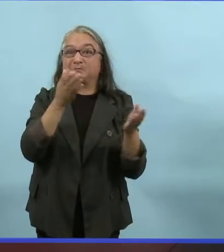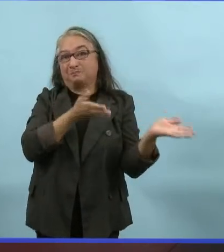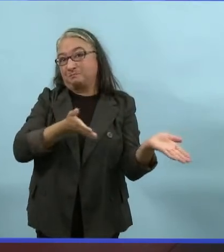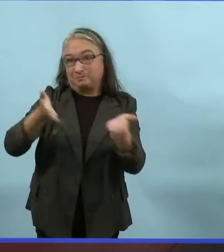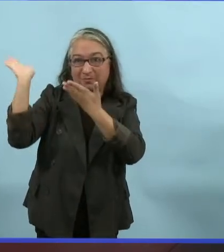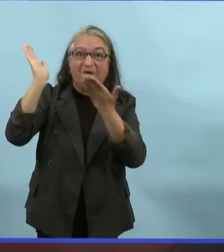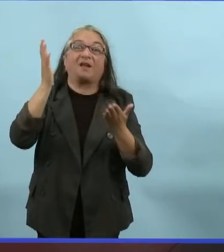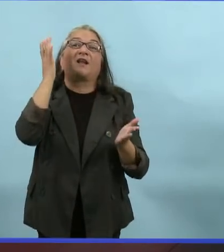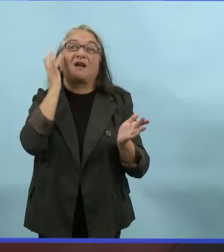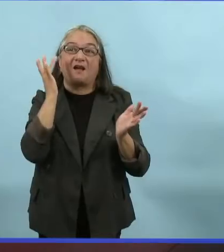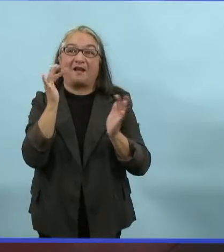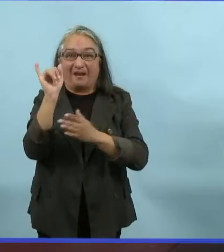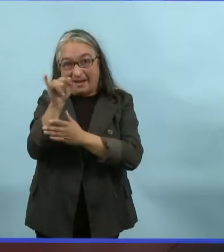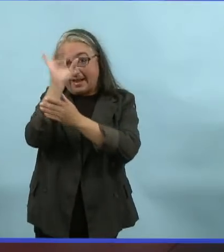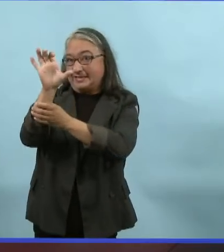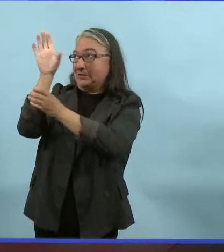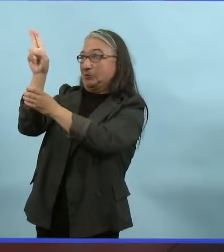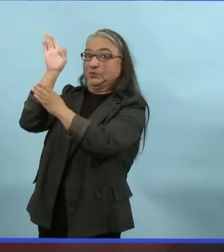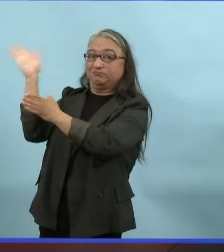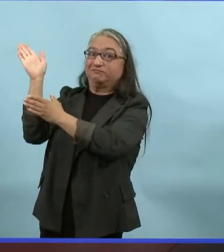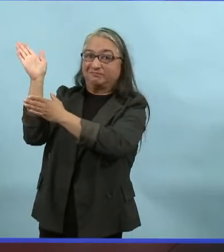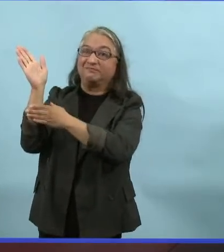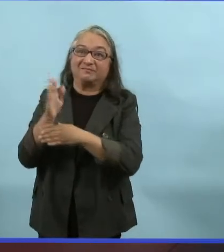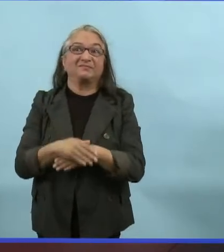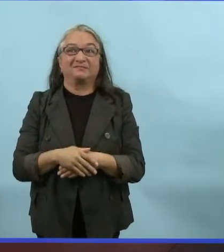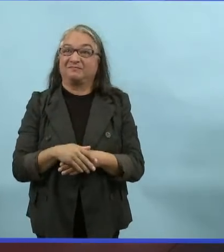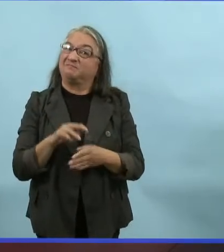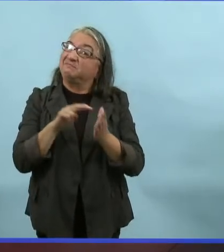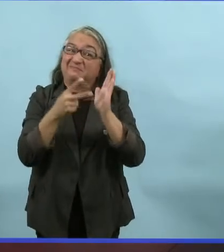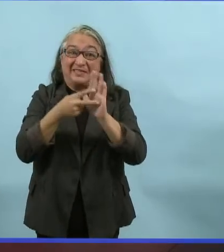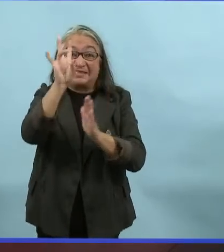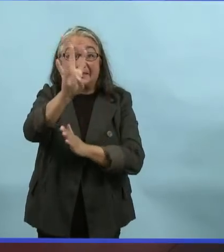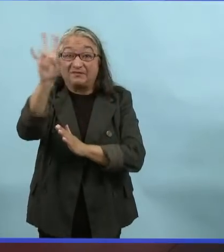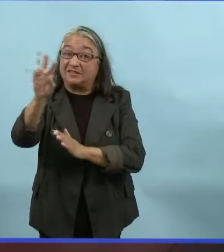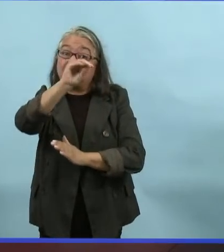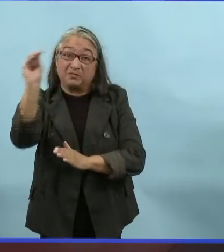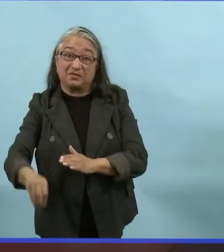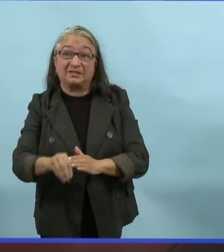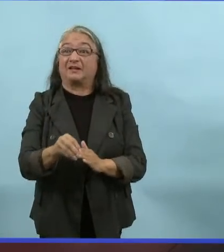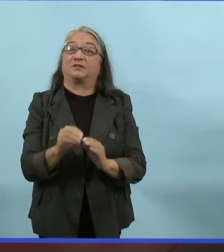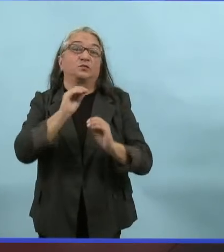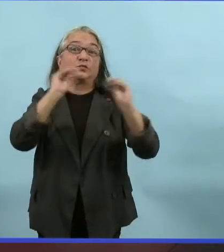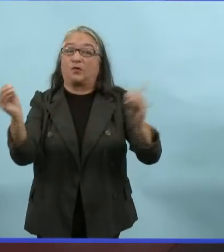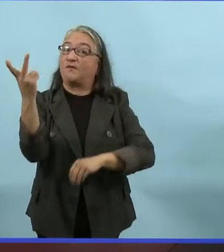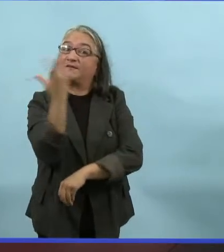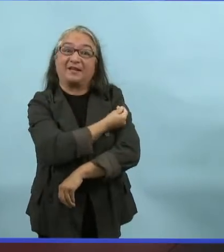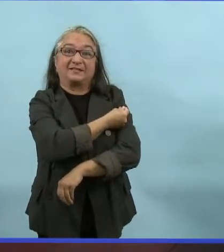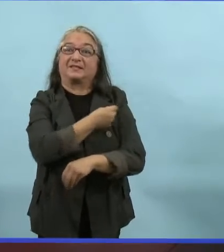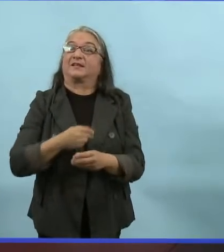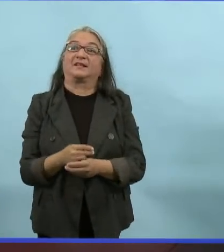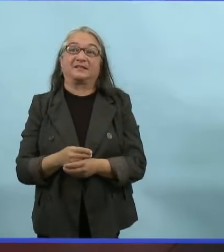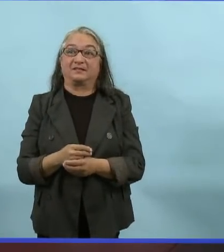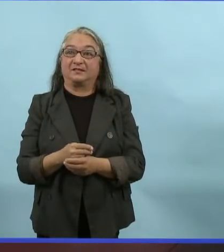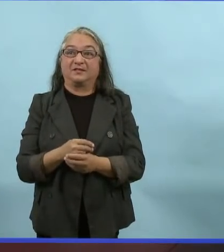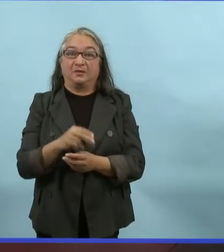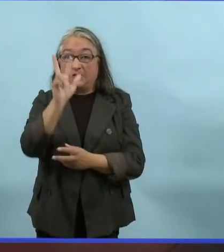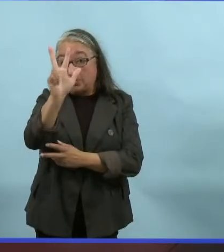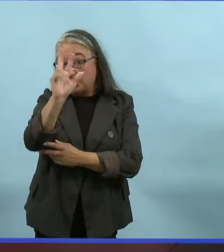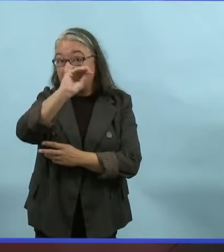three percent had one dose but the positive result was less than 14 days so again we don't bring this